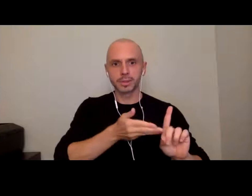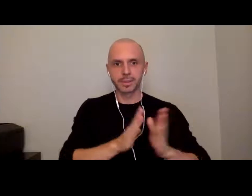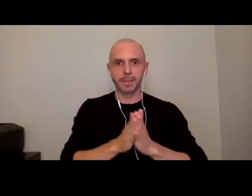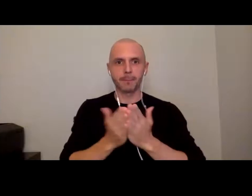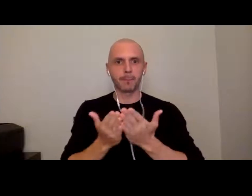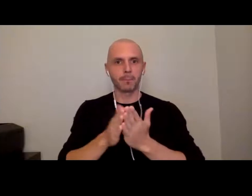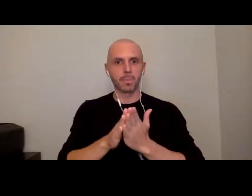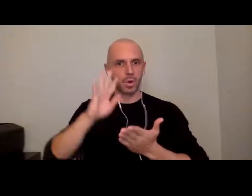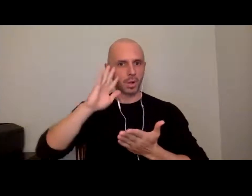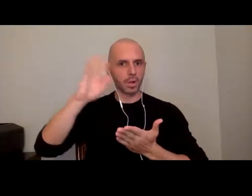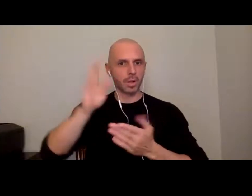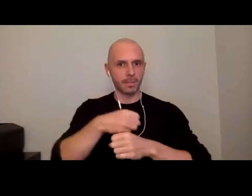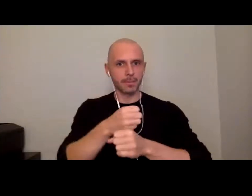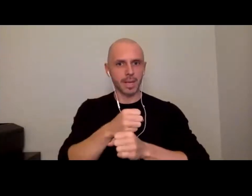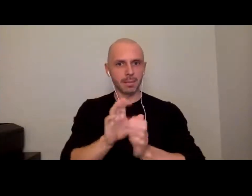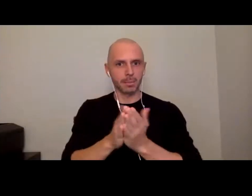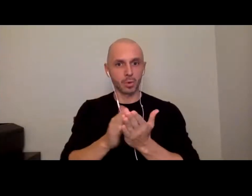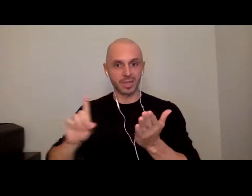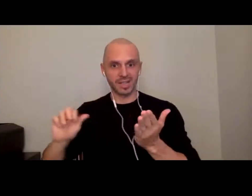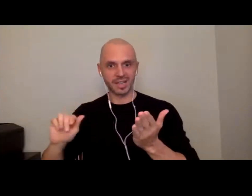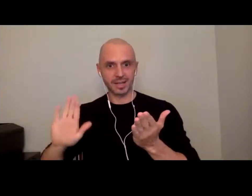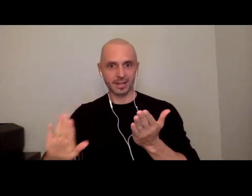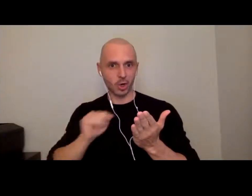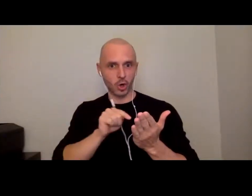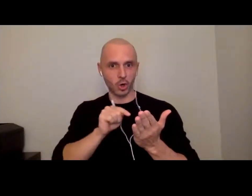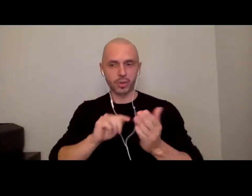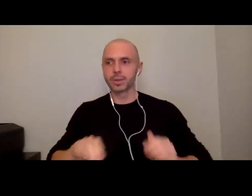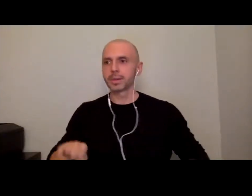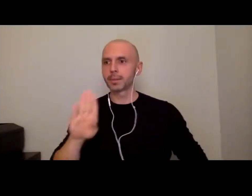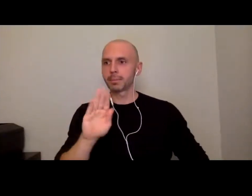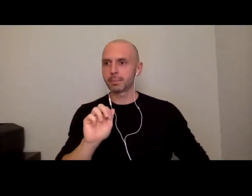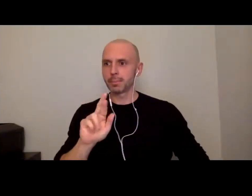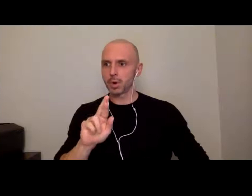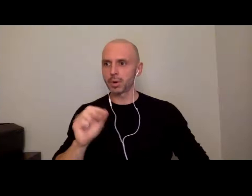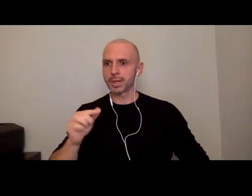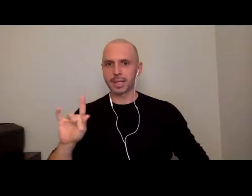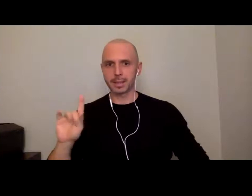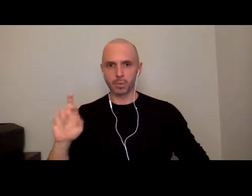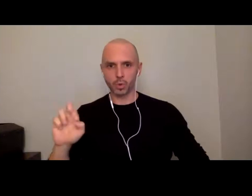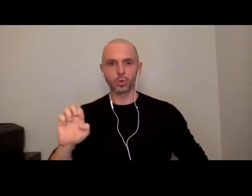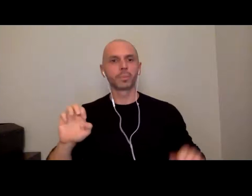judges of the 2020 Scotiabank Photography Award Edward Burtynsky, Sophie Hackett